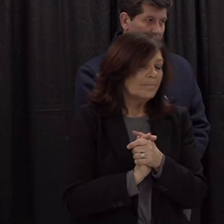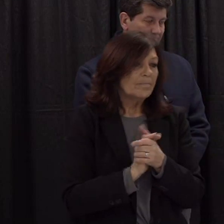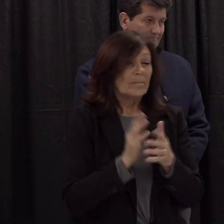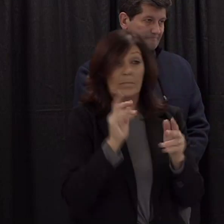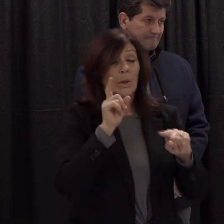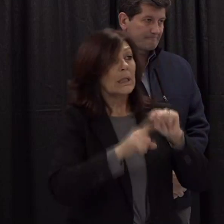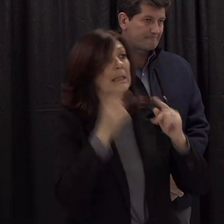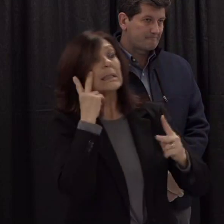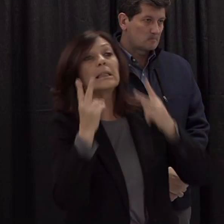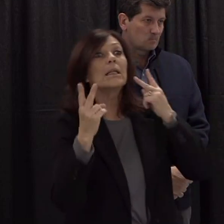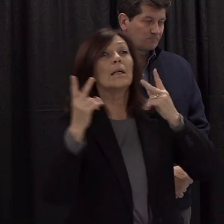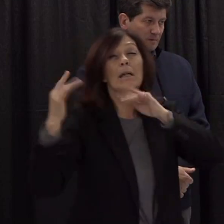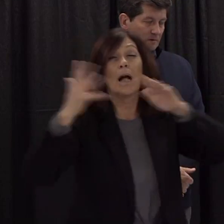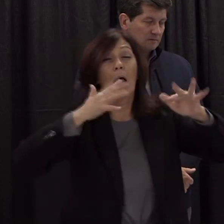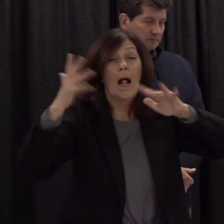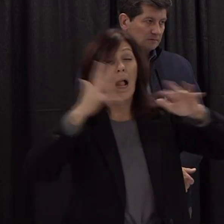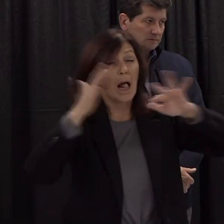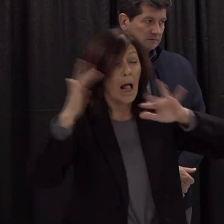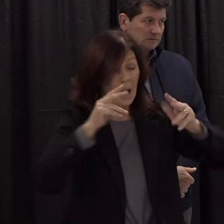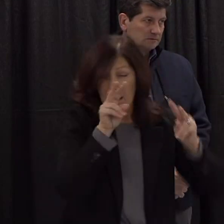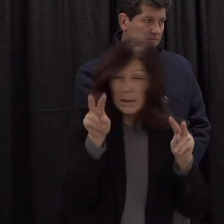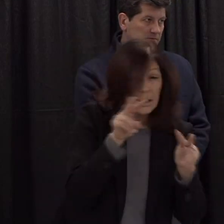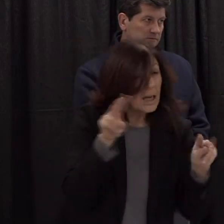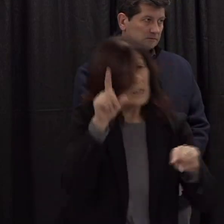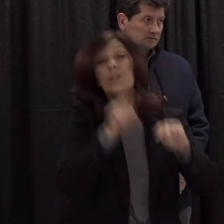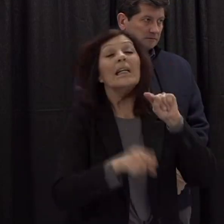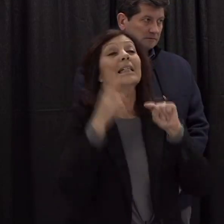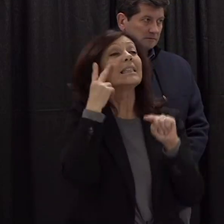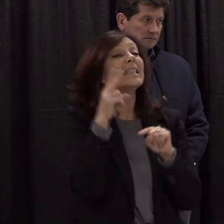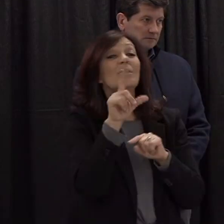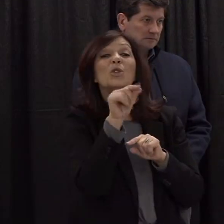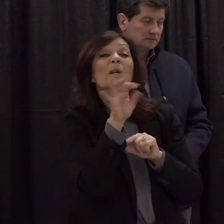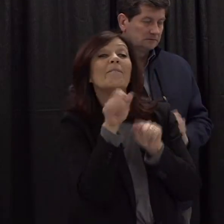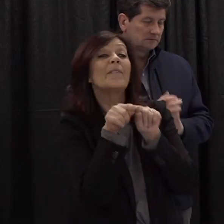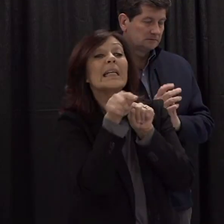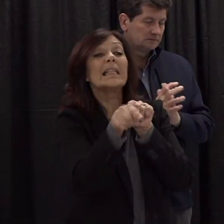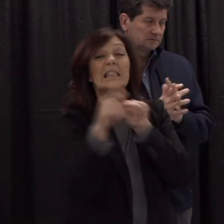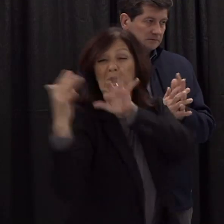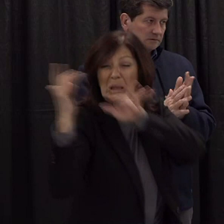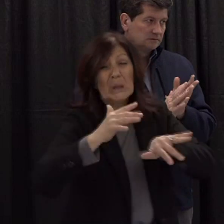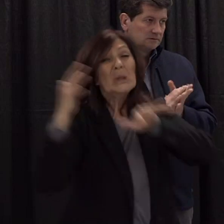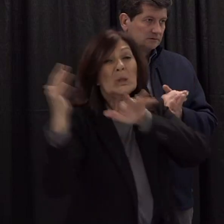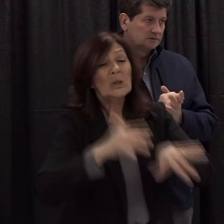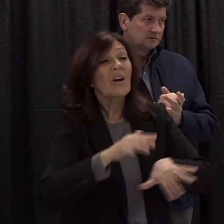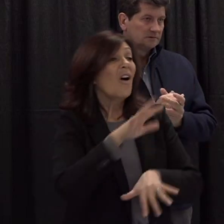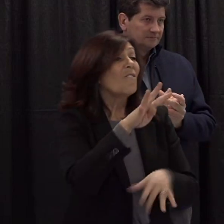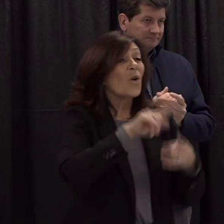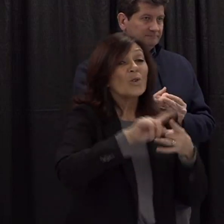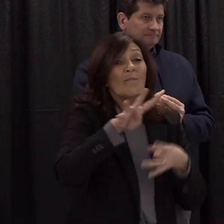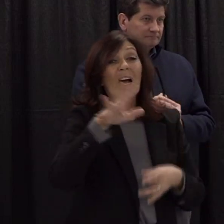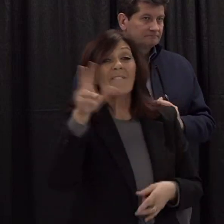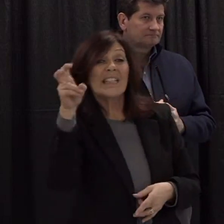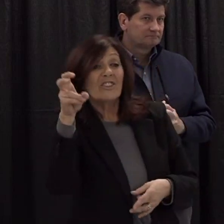right now from the field just before we came up here is barely 20 feet. Snow is coming down at a rate of four to five inches an hour.